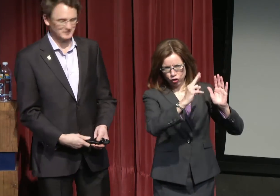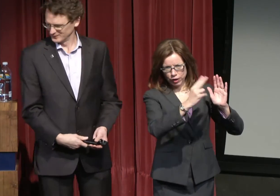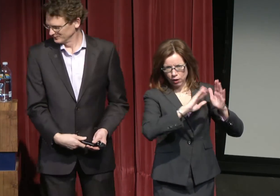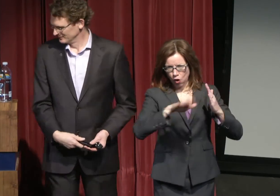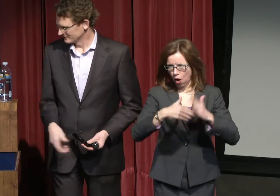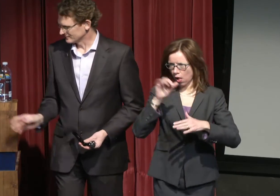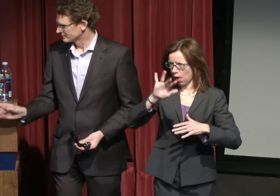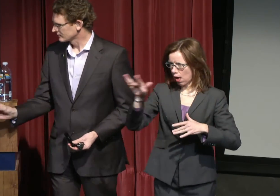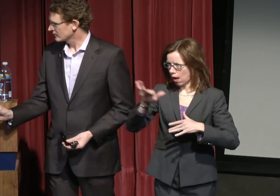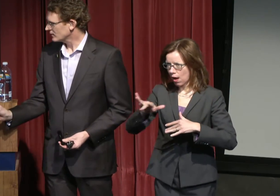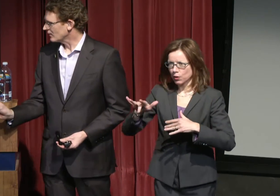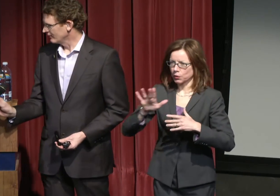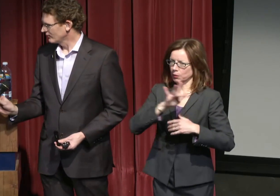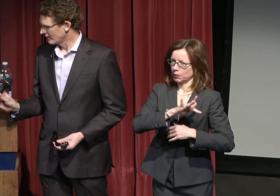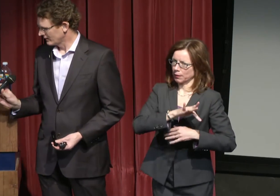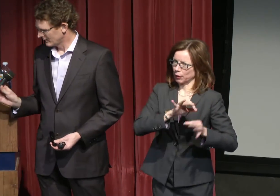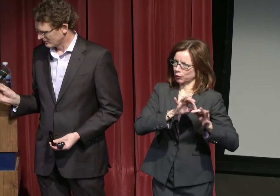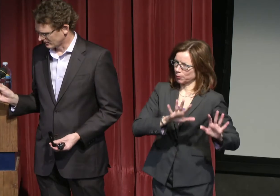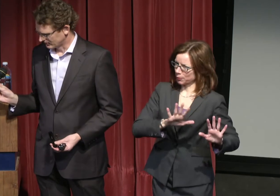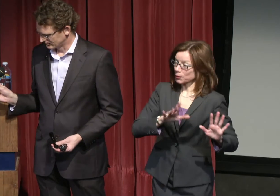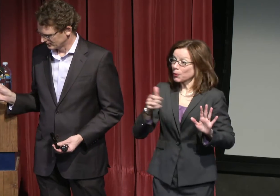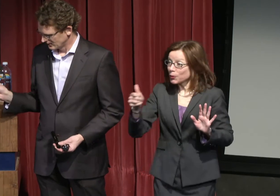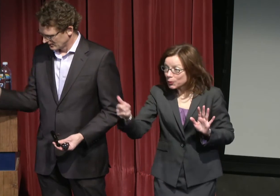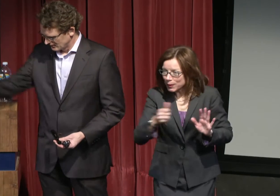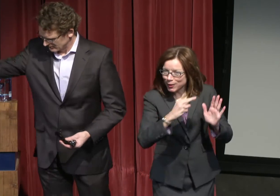It's all about climate change in atmospheric conditions and I'm not going to touch on all of these topics, out of empathy for you.